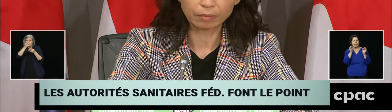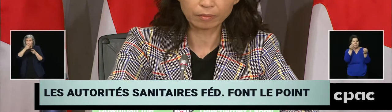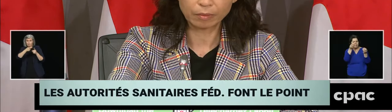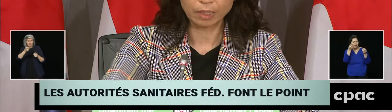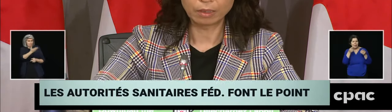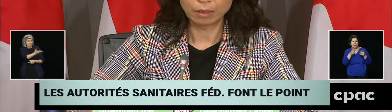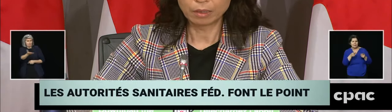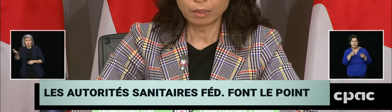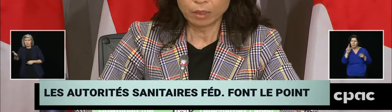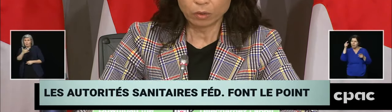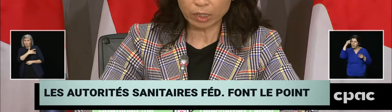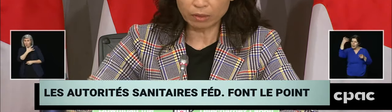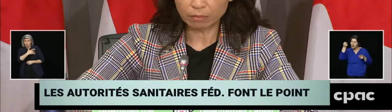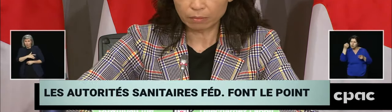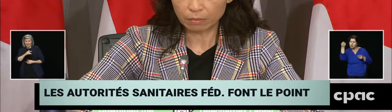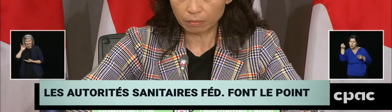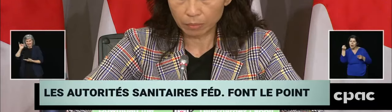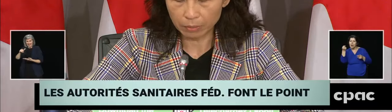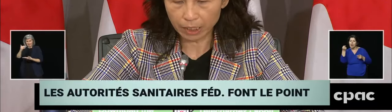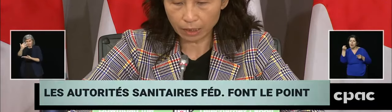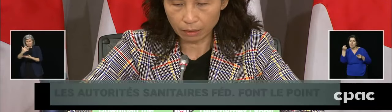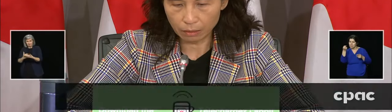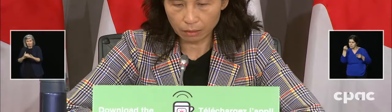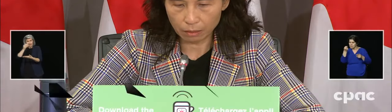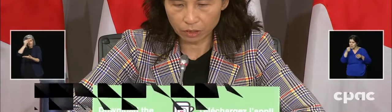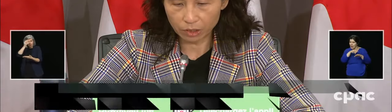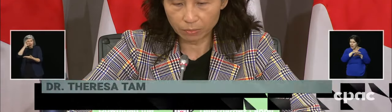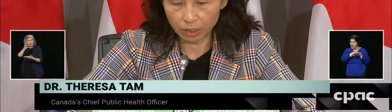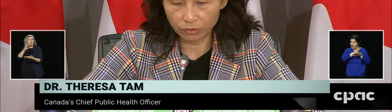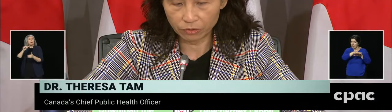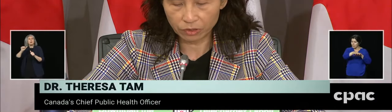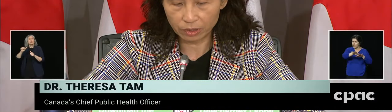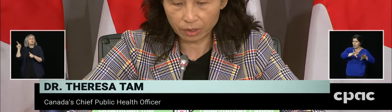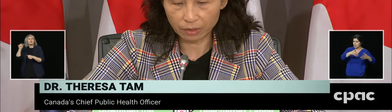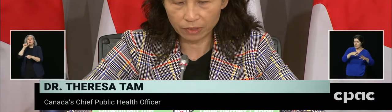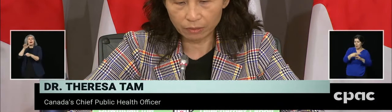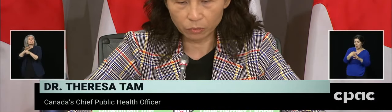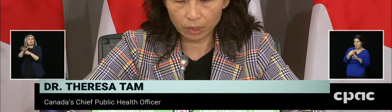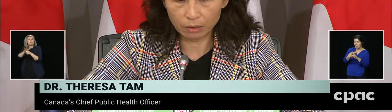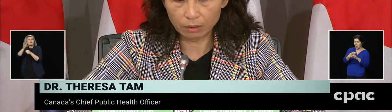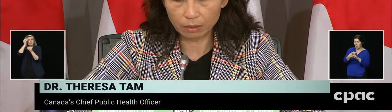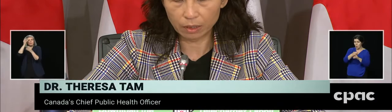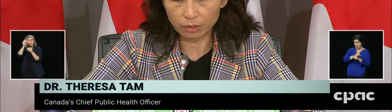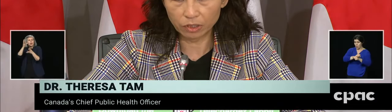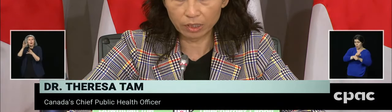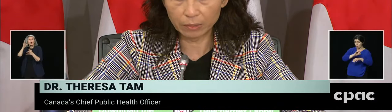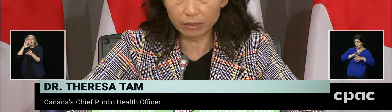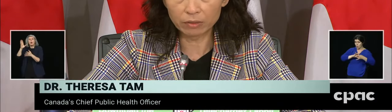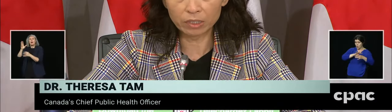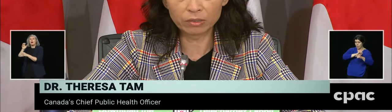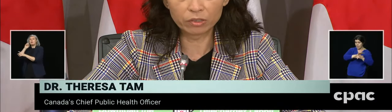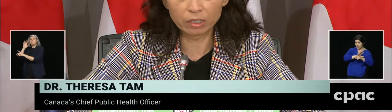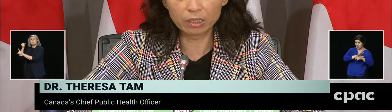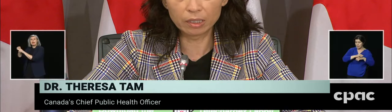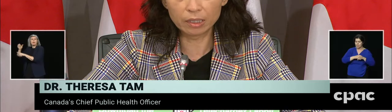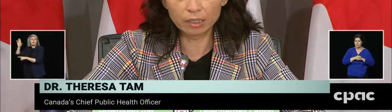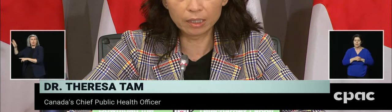HINDERED THE RESPONSE AT ALL.